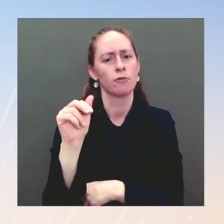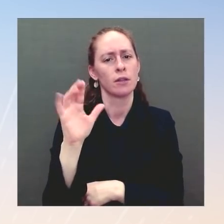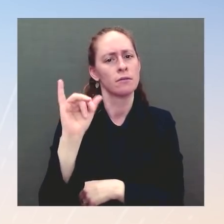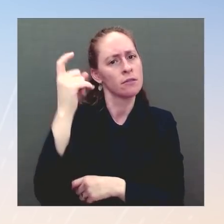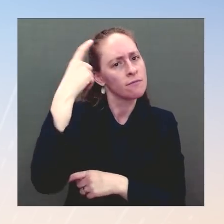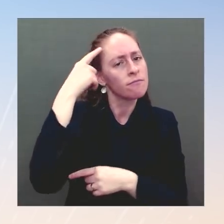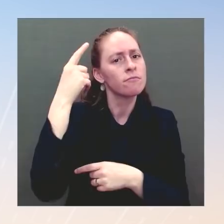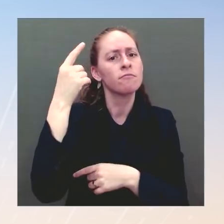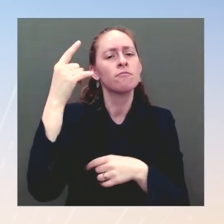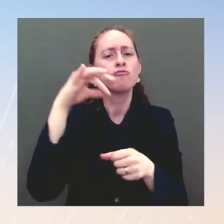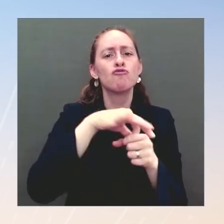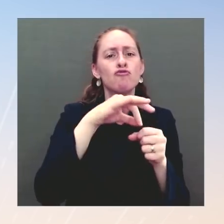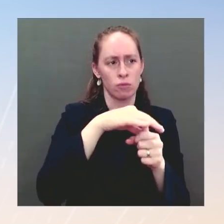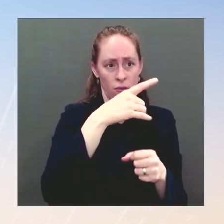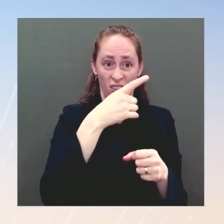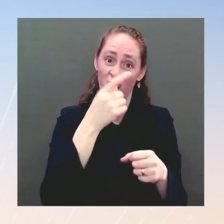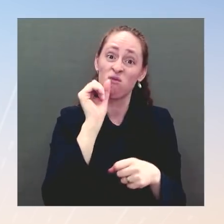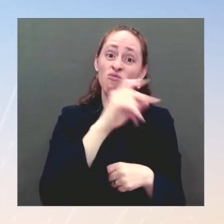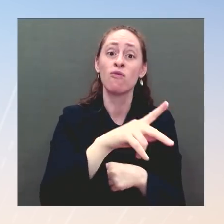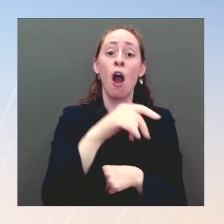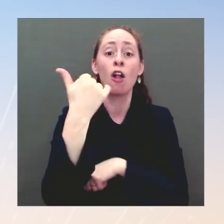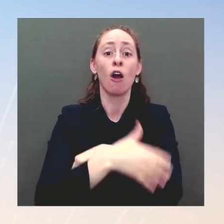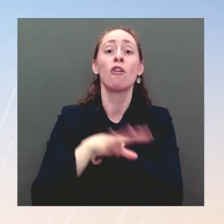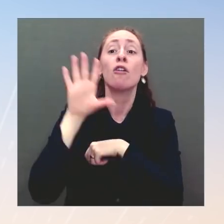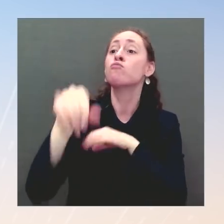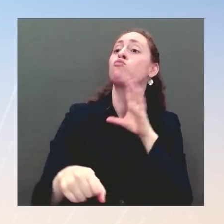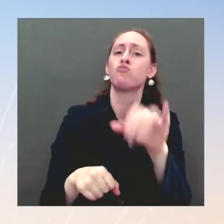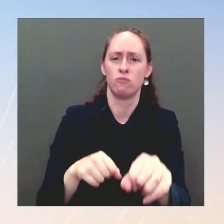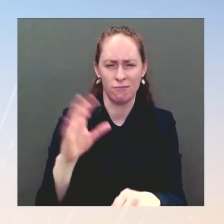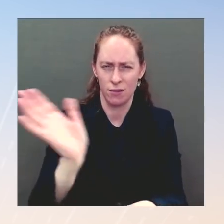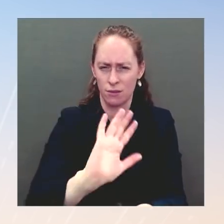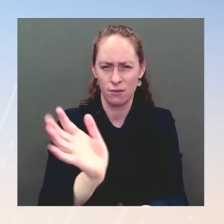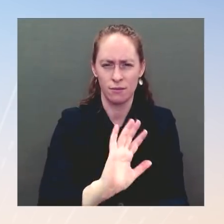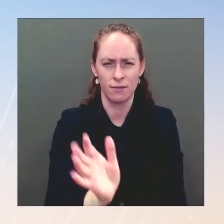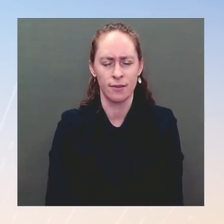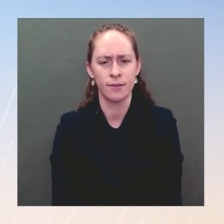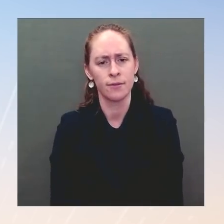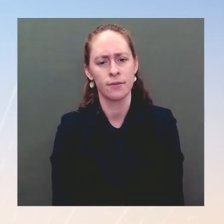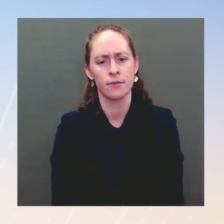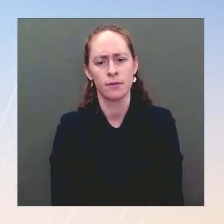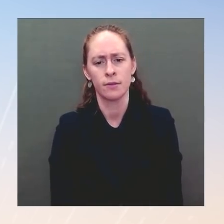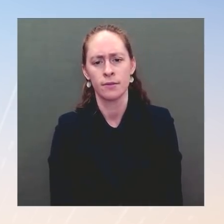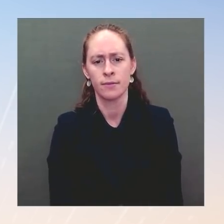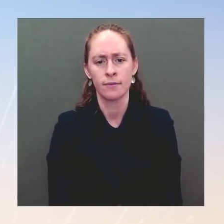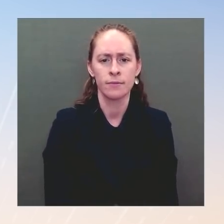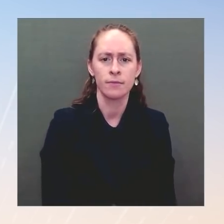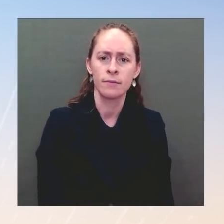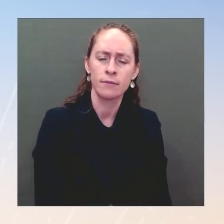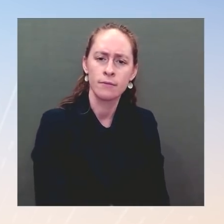Ms. Psaki: Oh, go ahead. >> The Press: -- I have was: Yesterday, the administration said the goal of the sanctions is to "prevent and deter" a wider invasion of Ukraine.